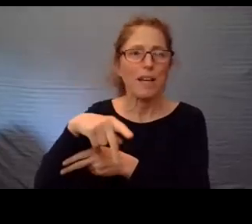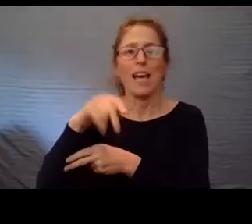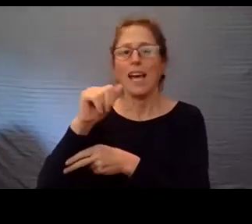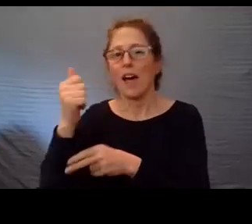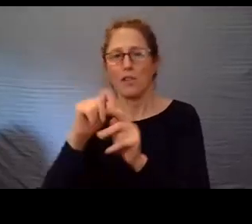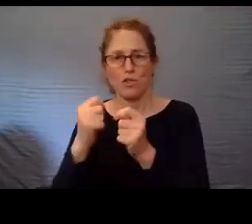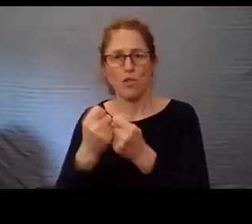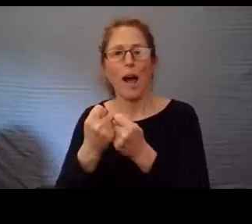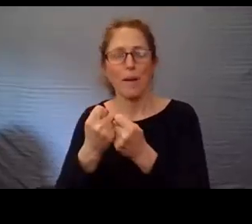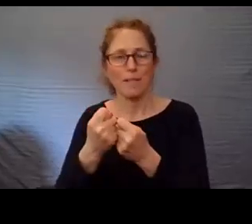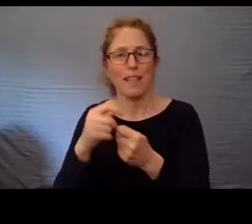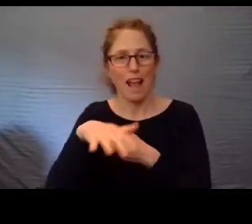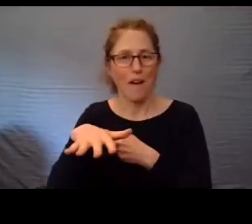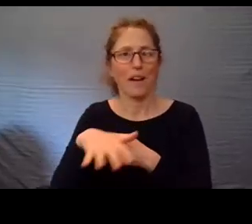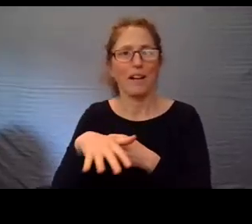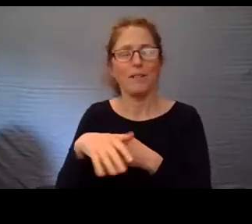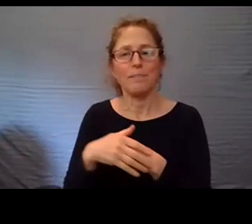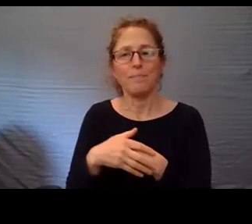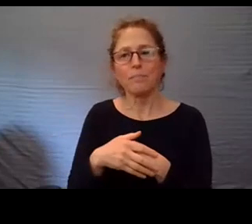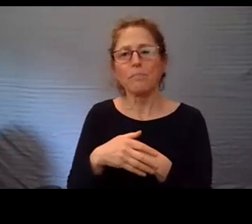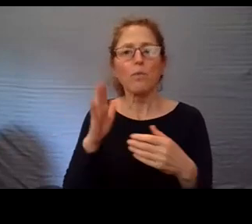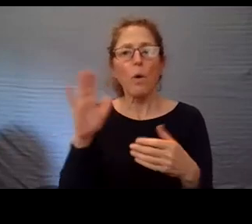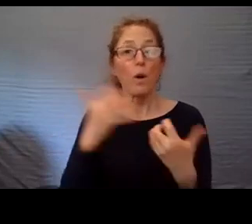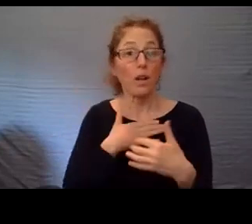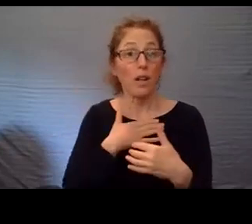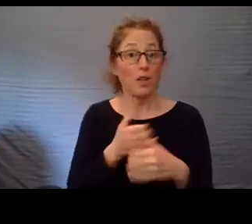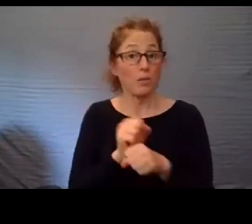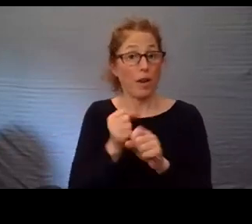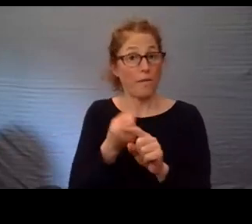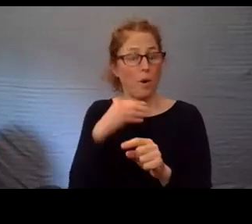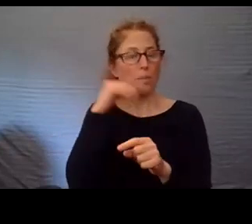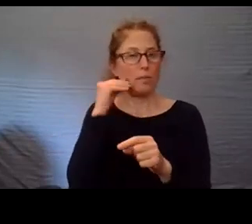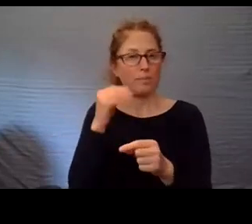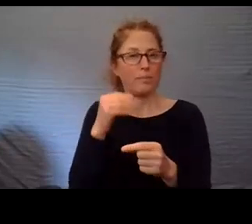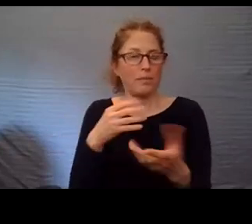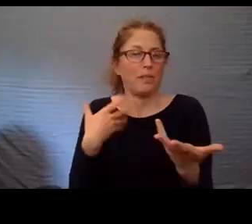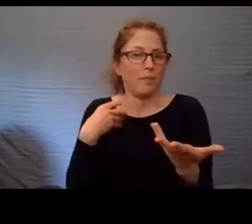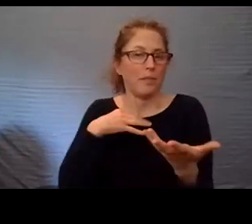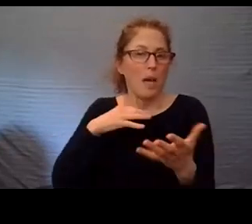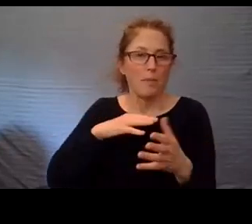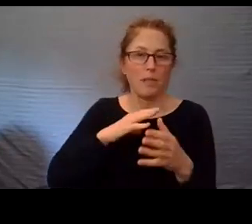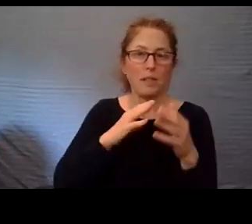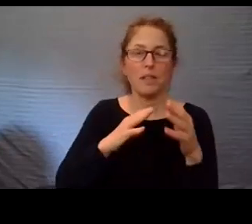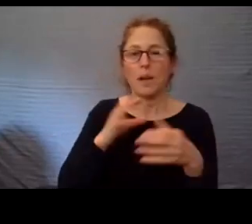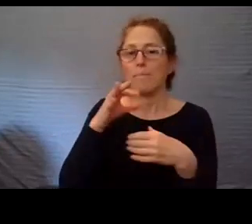Alright, uhm I also want to acknowledge that being able to work from home takes a certain privilege and I want to say thank you to all the people who do not currently have that privilege